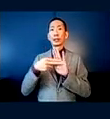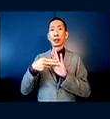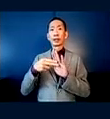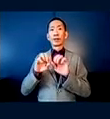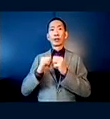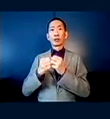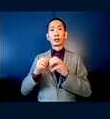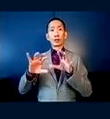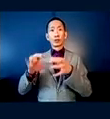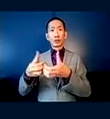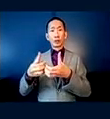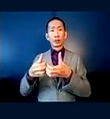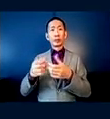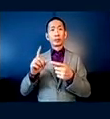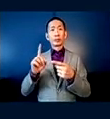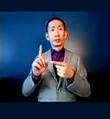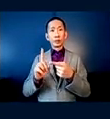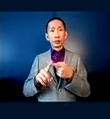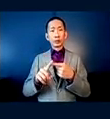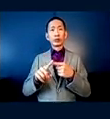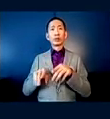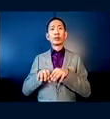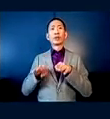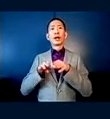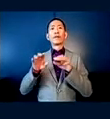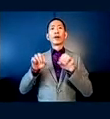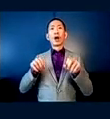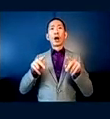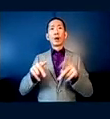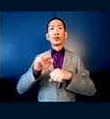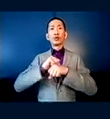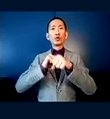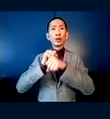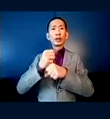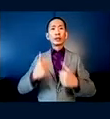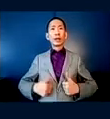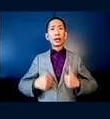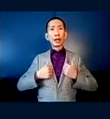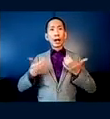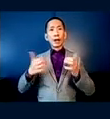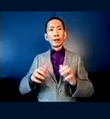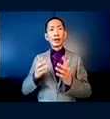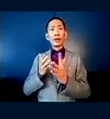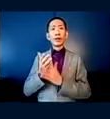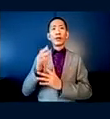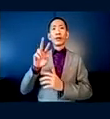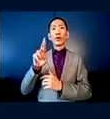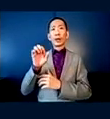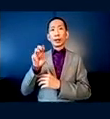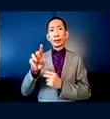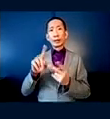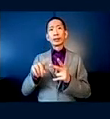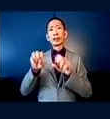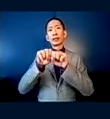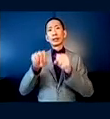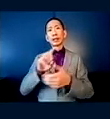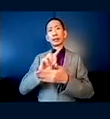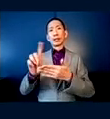RACIALLY CLASSIFIED SOCIAL GROUPS AND TO STRATIFY OPPORTUNITY STRUCTURES AND LIFE CHANCES VIA RACISM AND SYSTEMIC DISCRIMINATION AGAINST